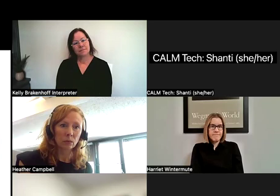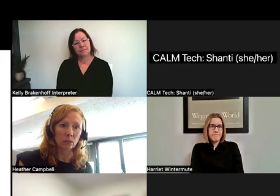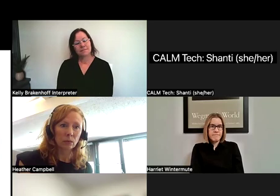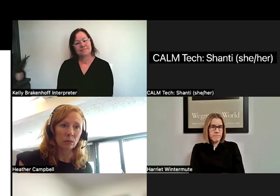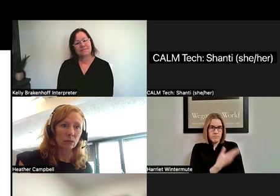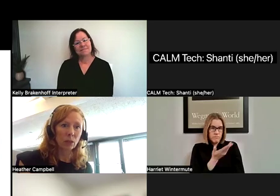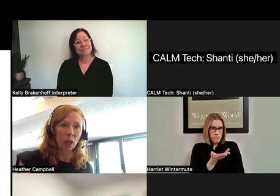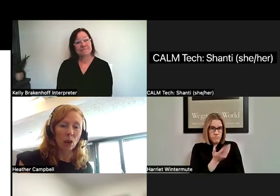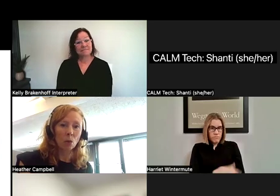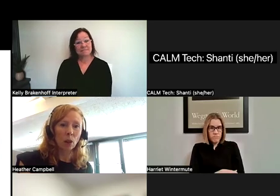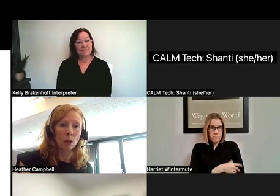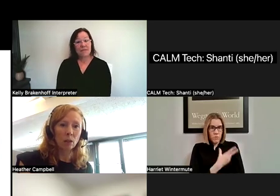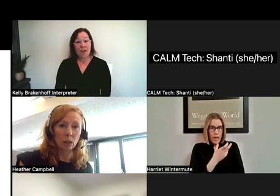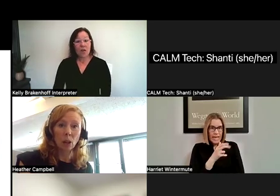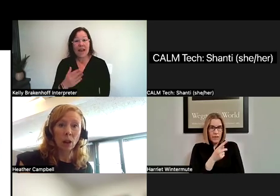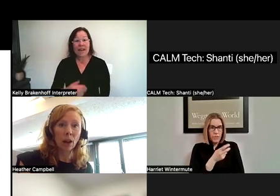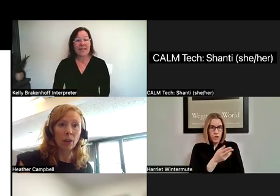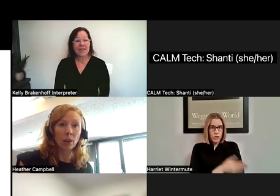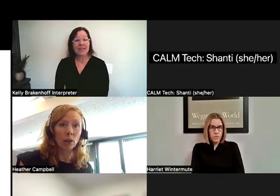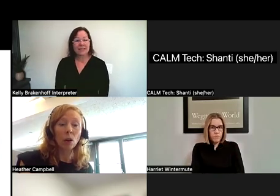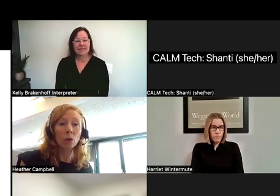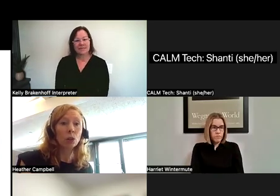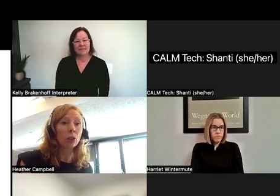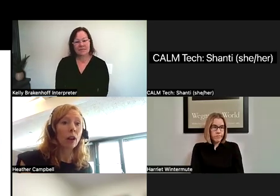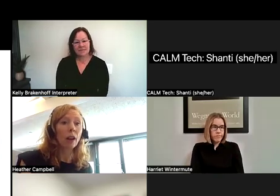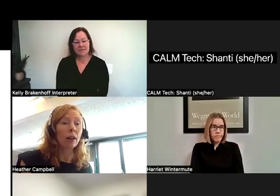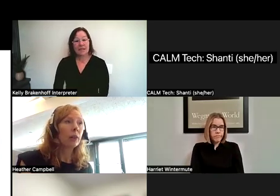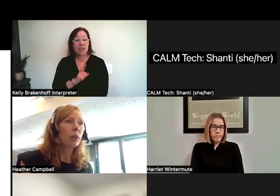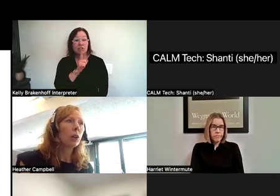No. >> HARRIET WINTERMUTE: Go ahead Heather. >> HEATHER CAMPBELL: